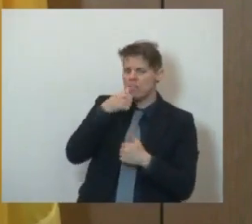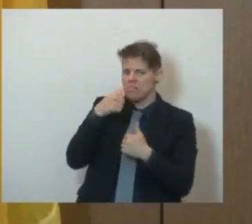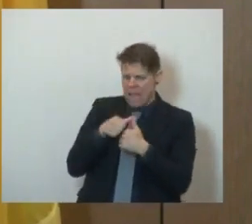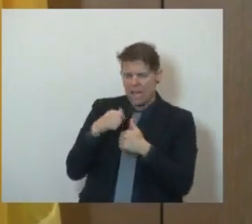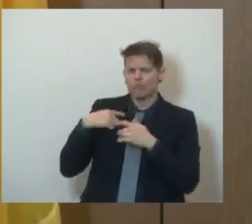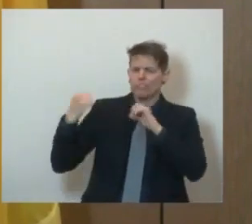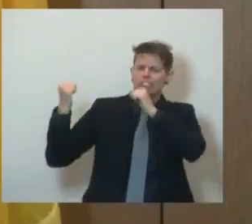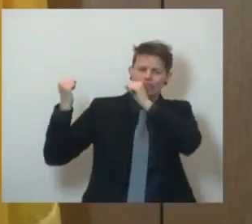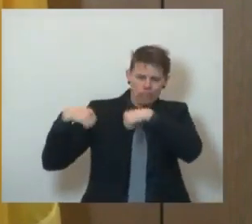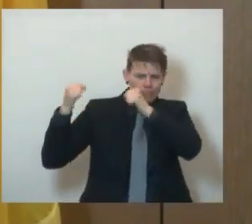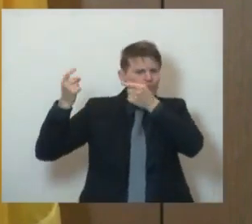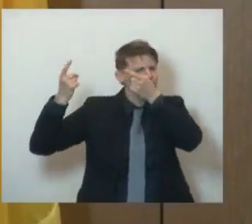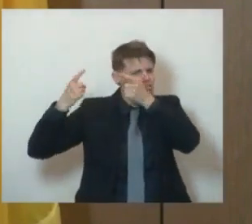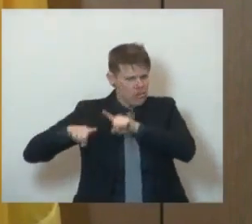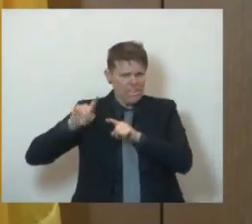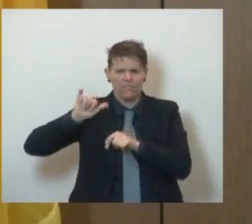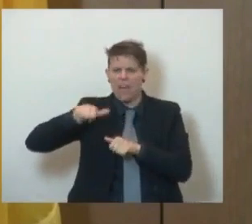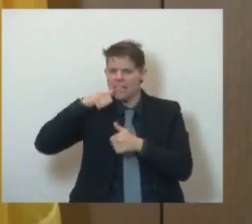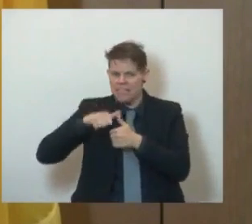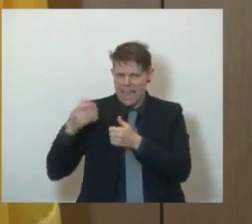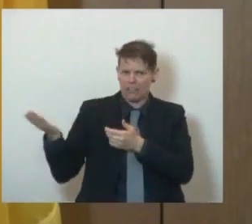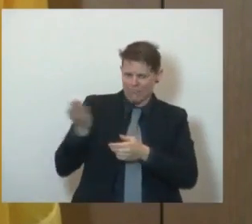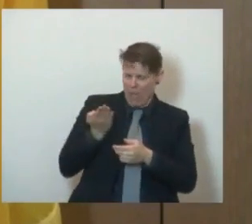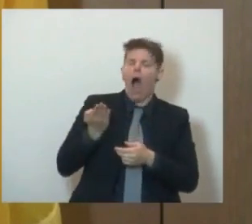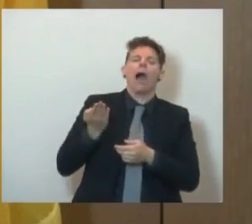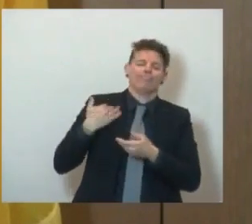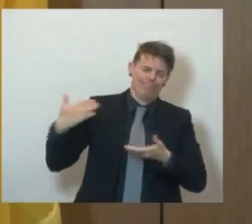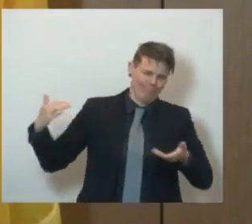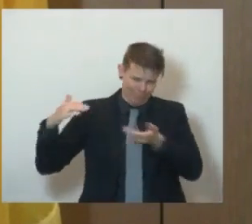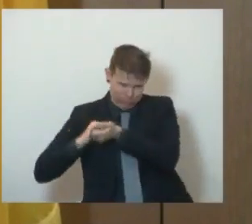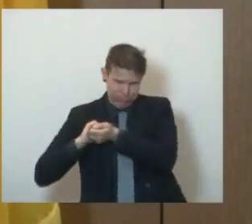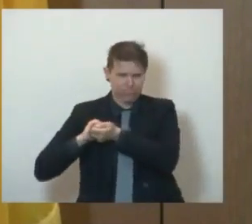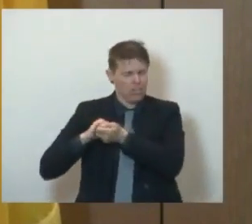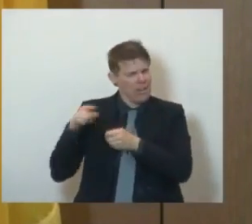WHO SENT US A LETTER EARLIER THIS WEEK. WE’RE ON THE SAME.